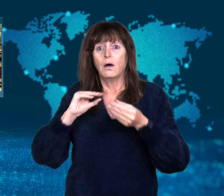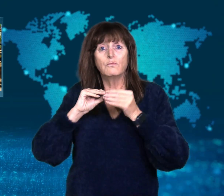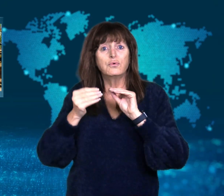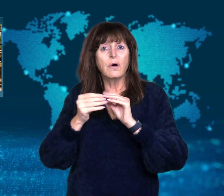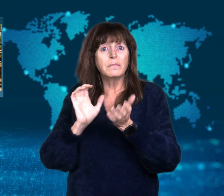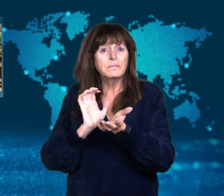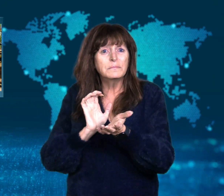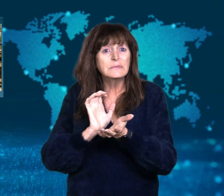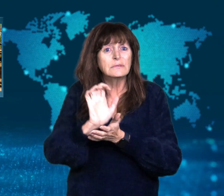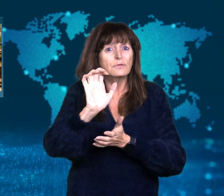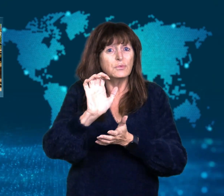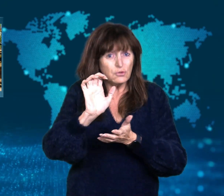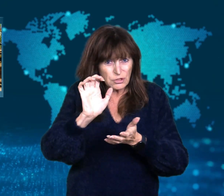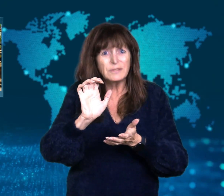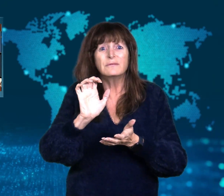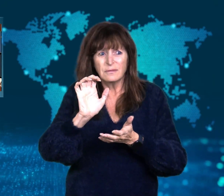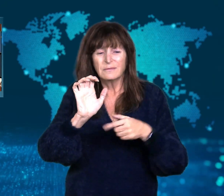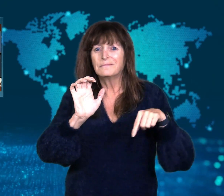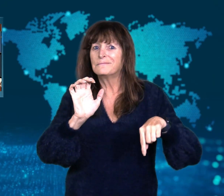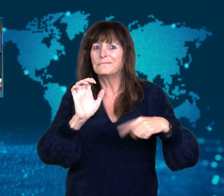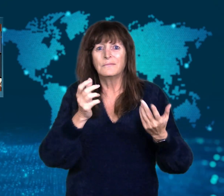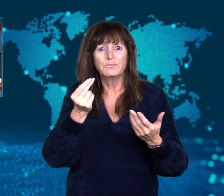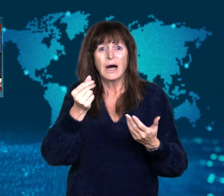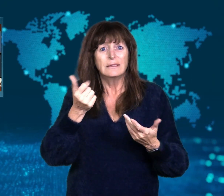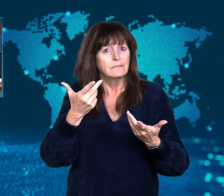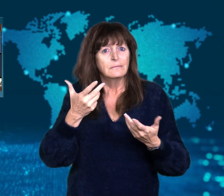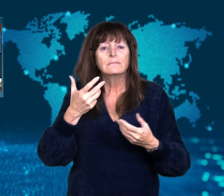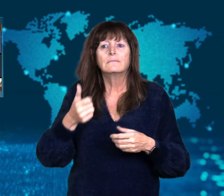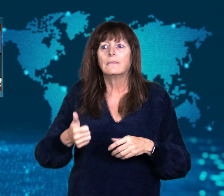milk and butter - higher.